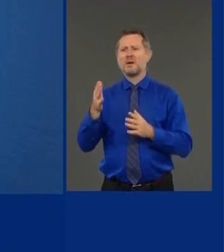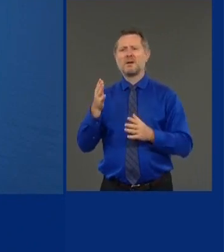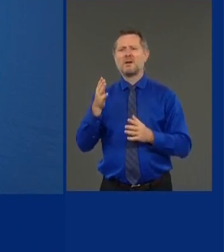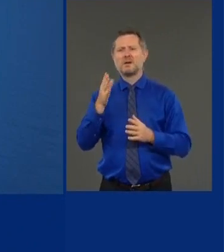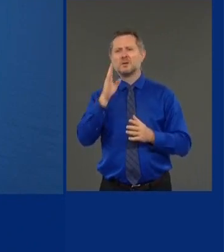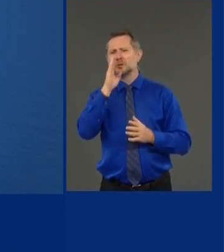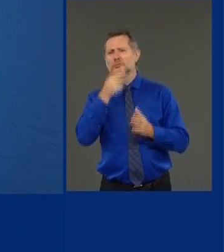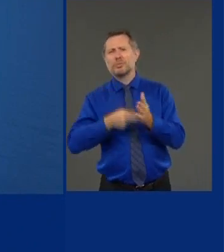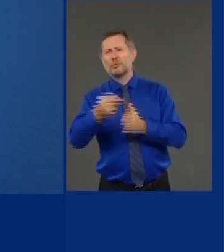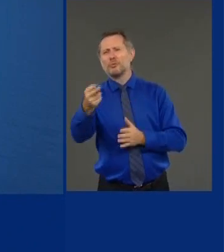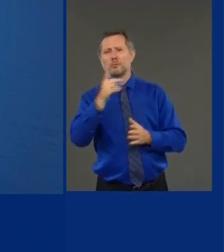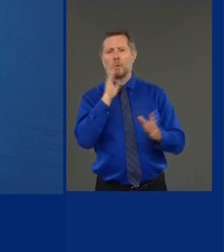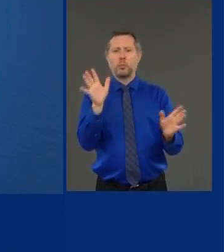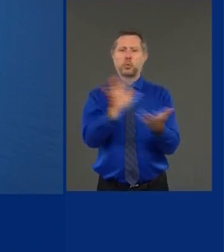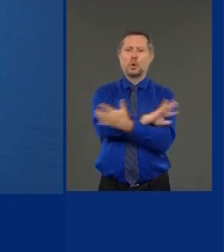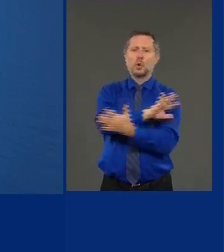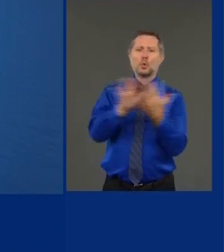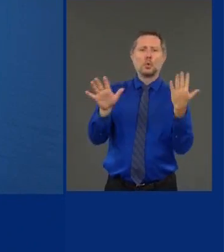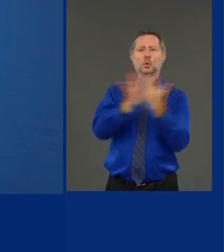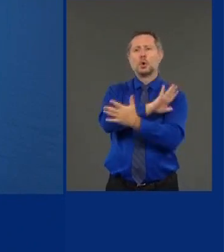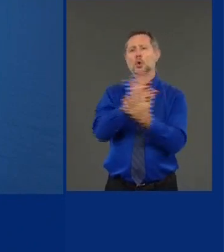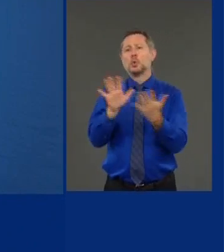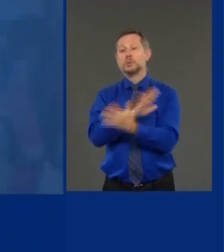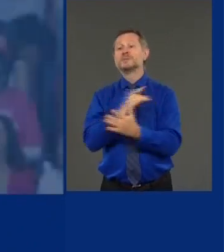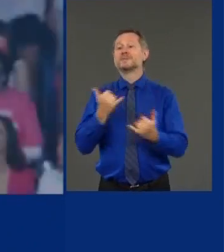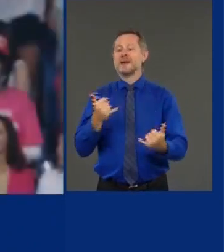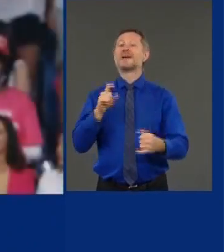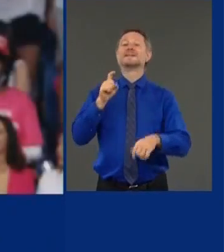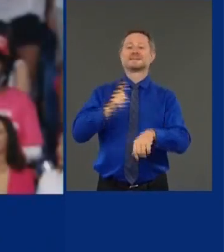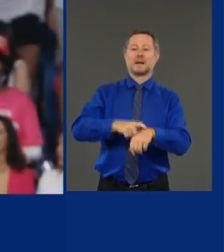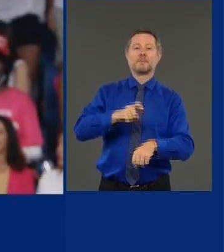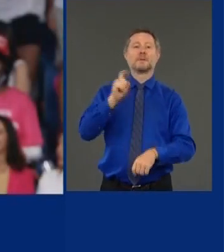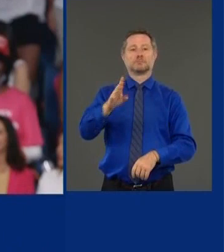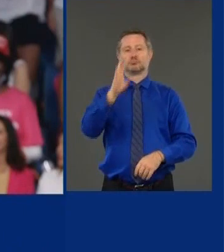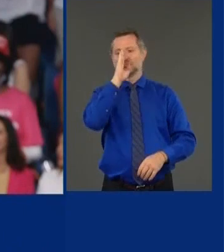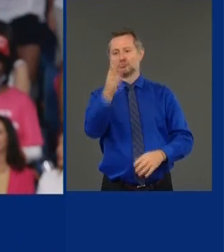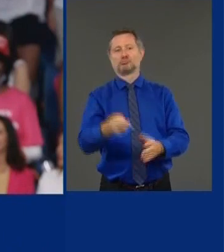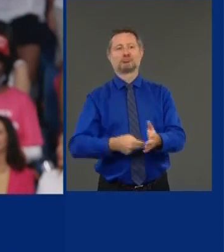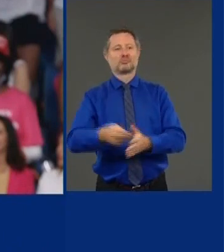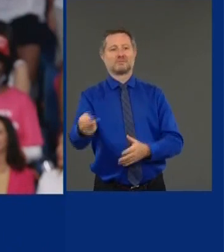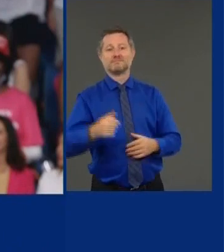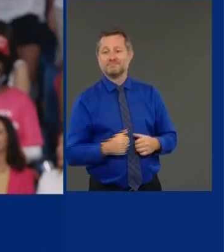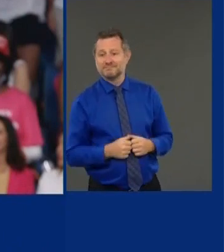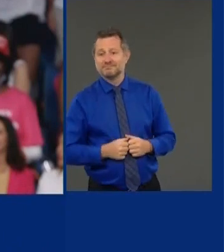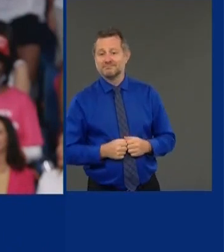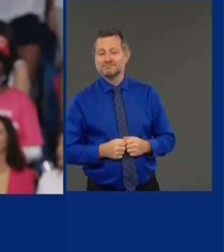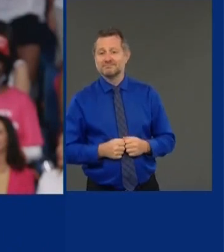WAS DONE IN THIS COUNTRY SIX MONTHS AGO WHEN THIS STARTED.